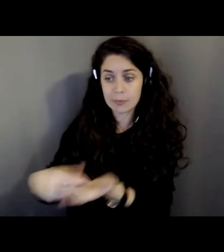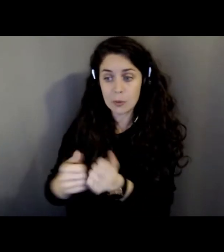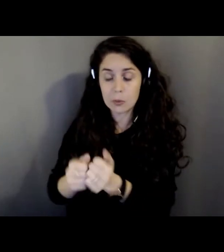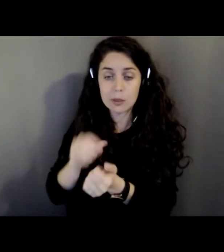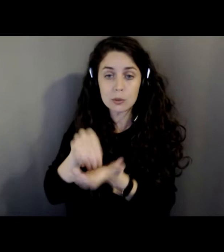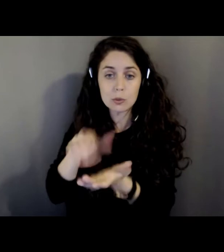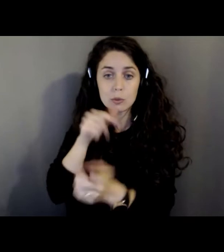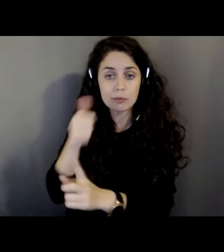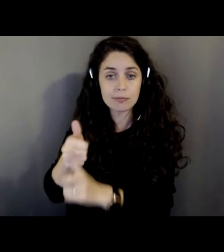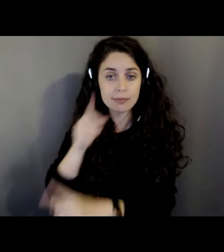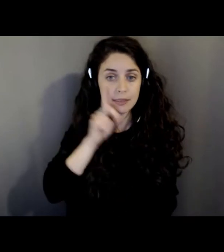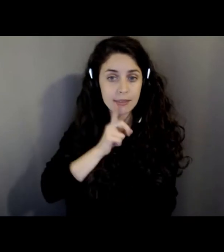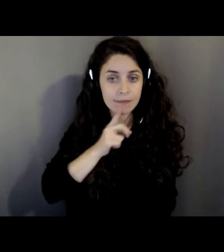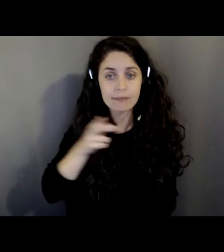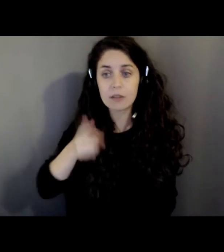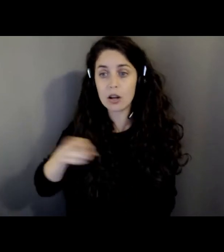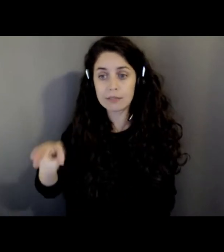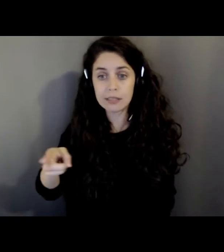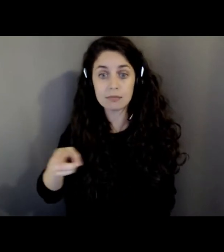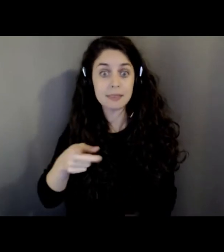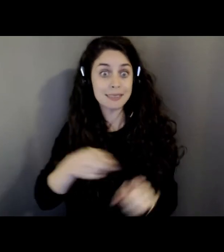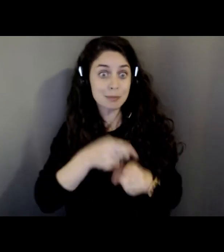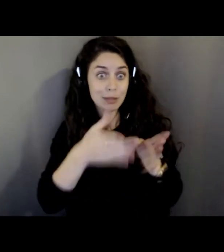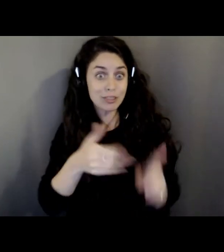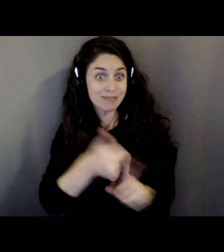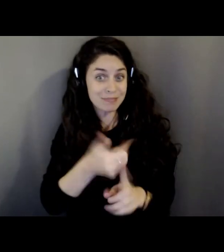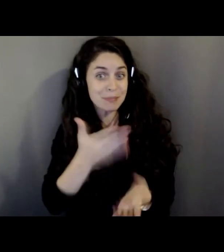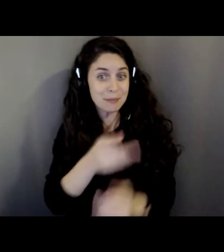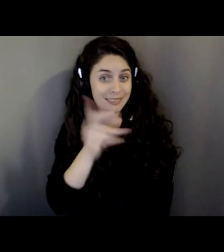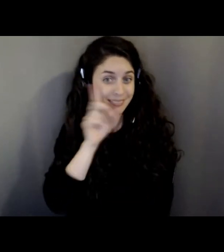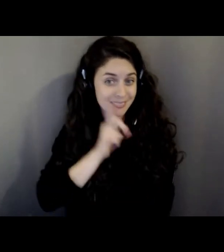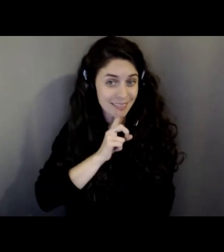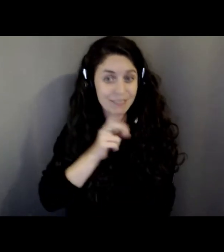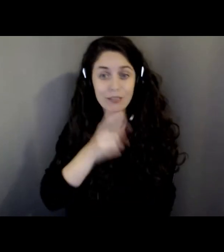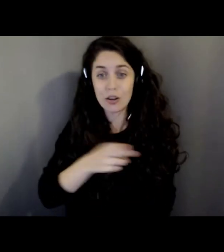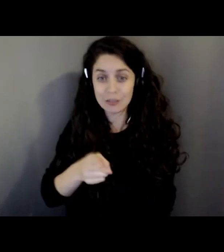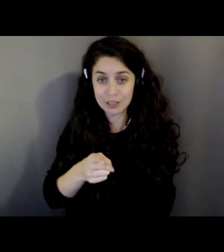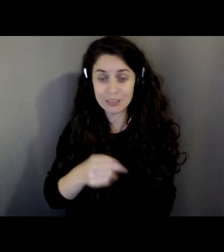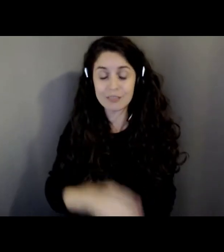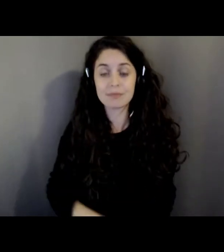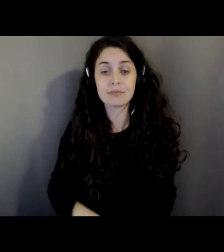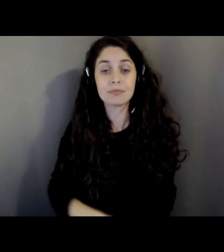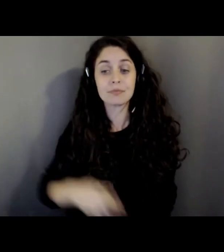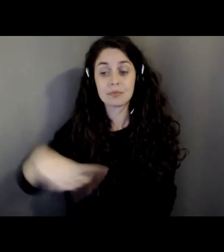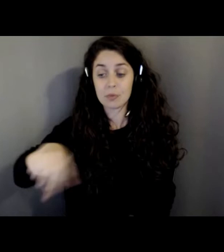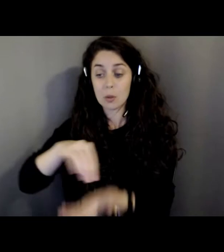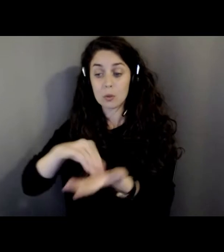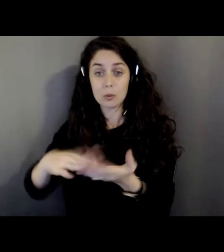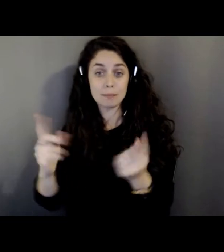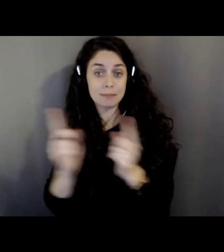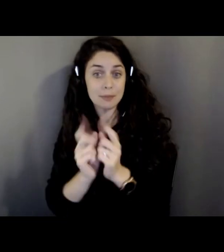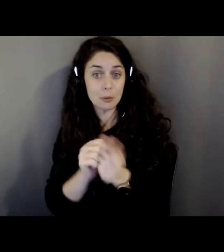who may be deaf or hard of hearing themselves. When they meet with a specialist, students get to